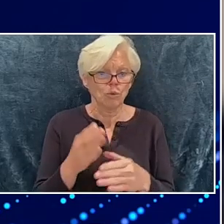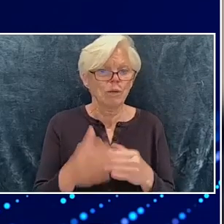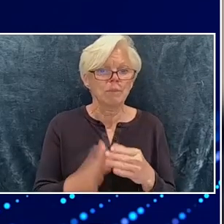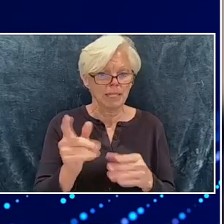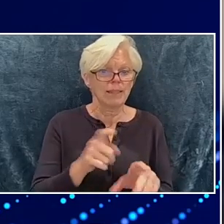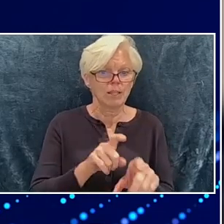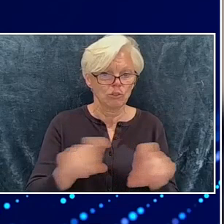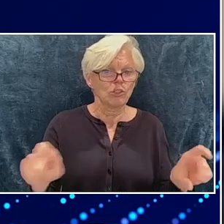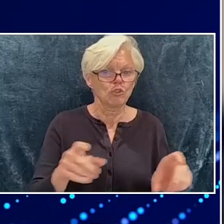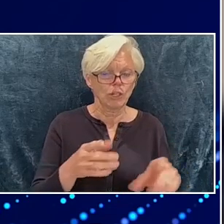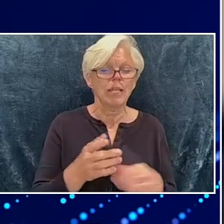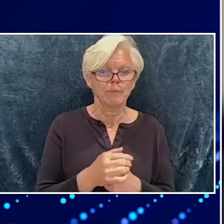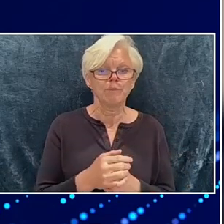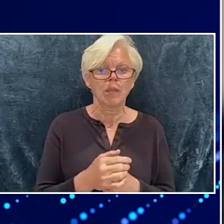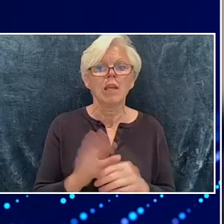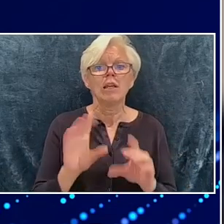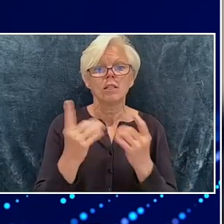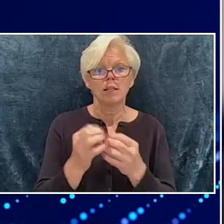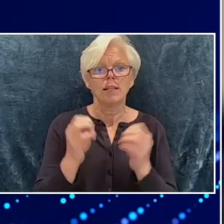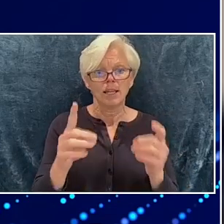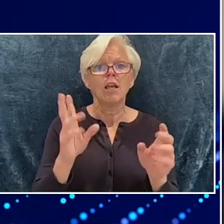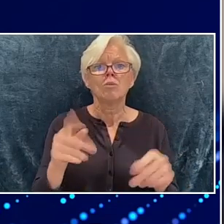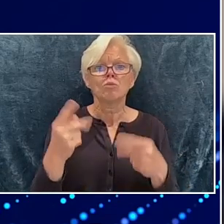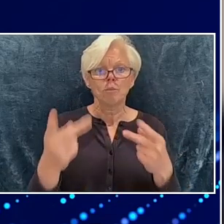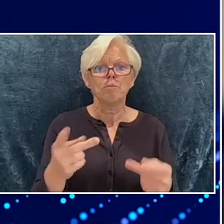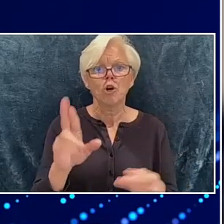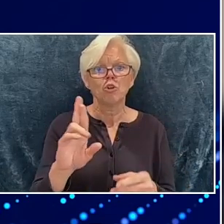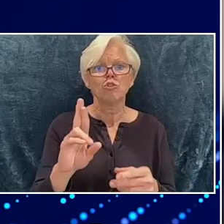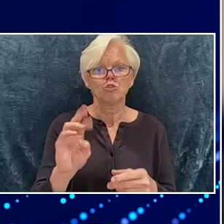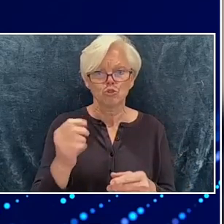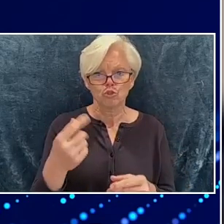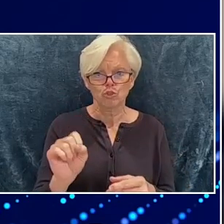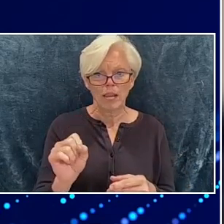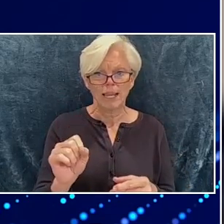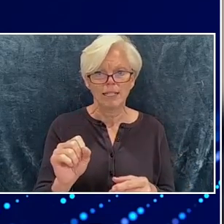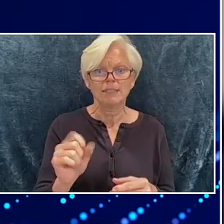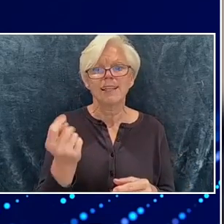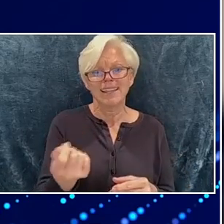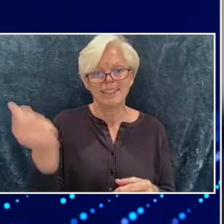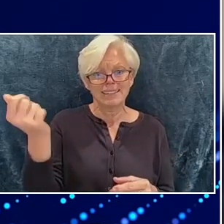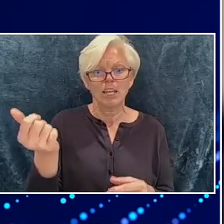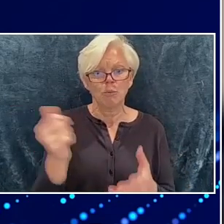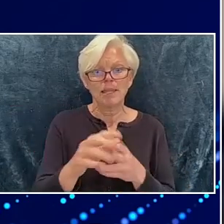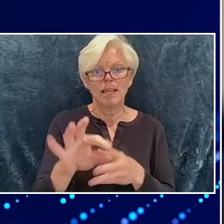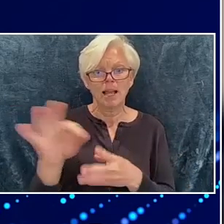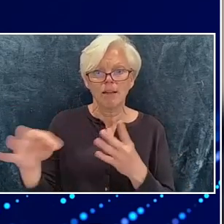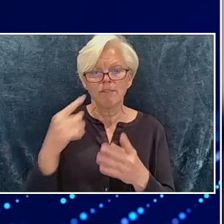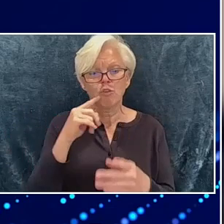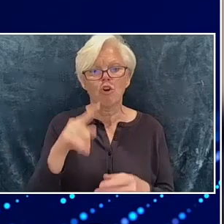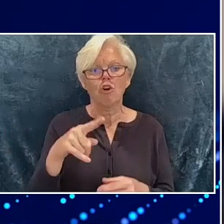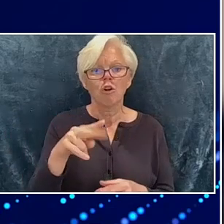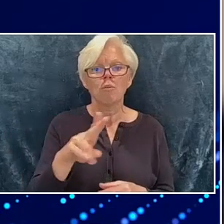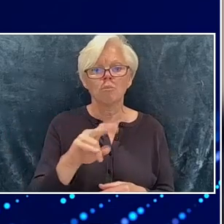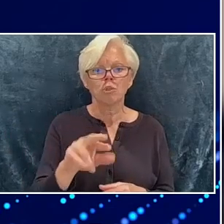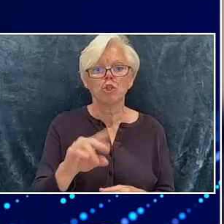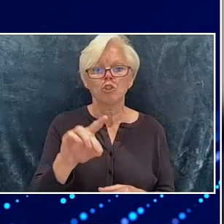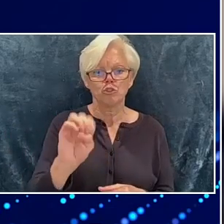The Department of Education's proposed regulations would take away the option for Purdue University Fort Wayne or any school